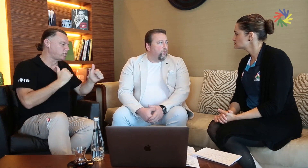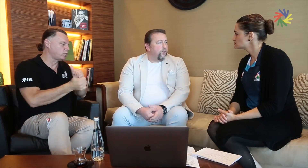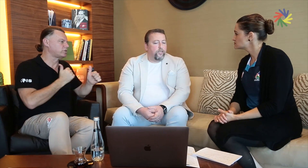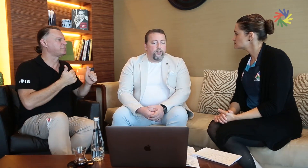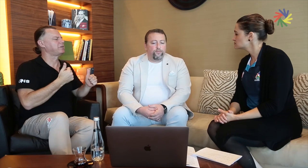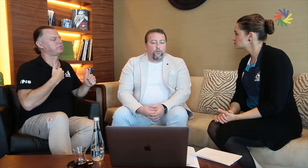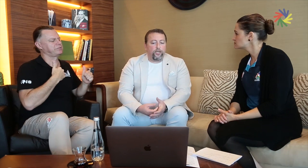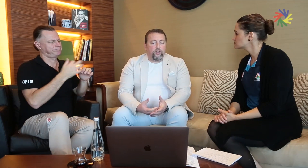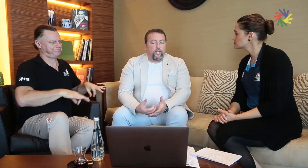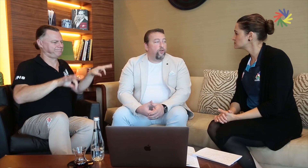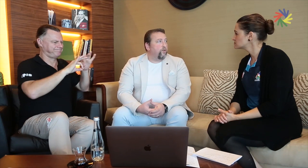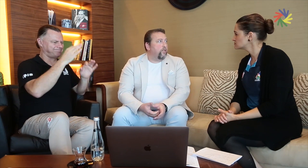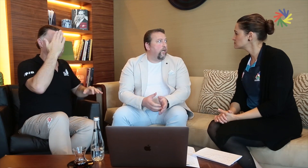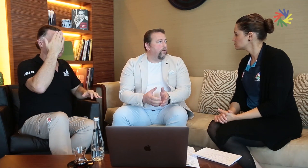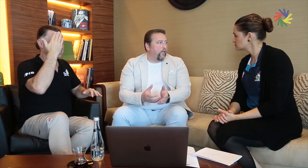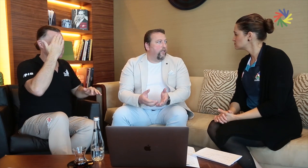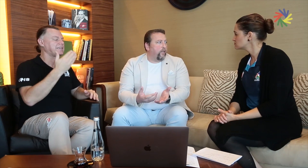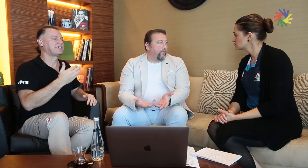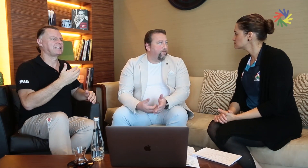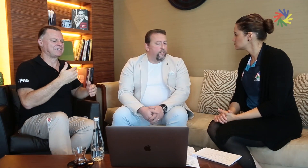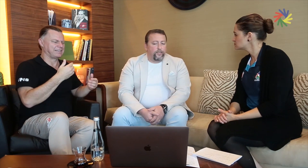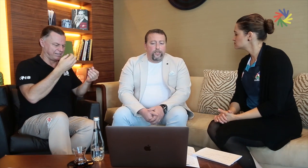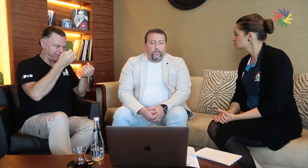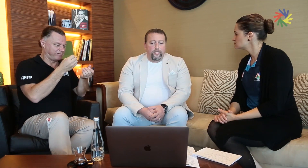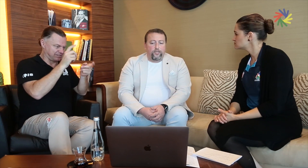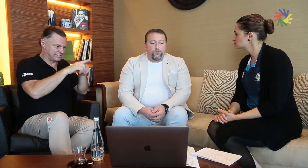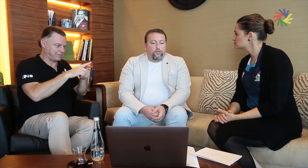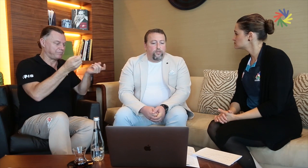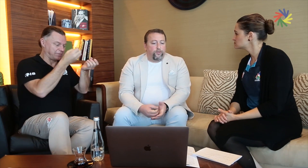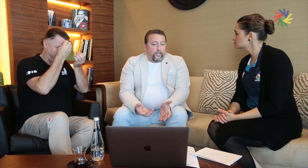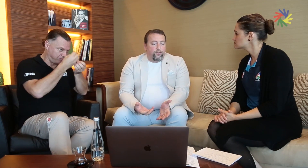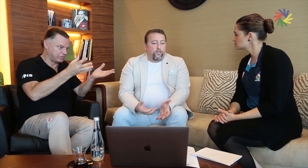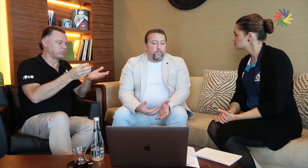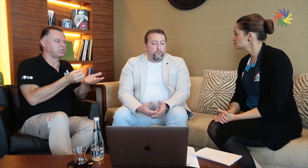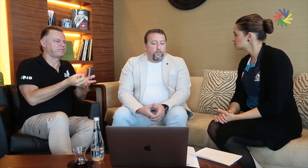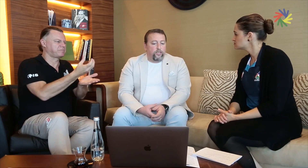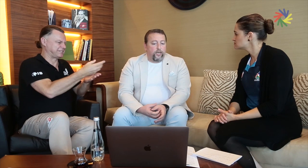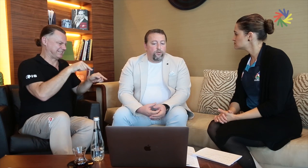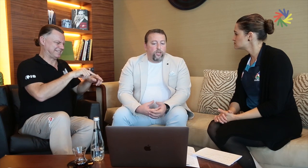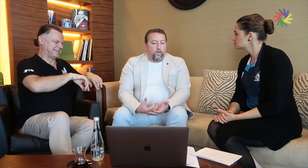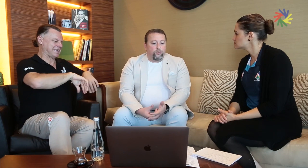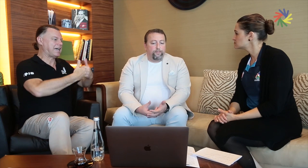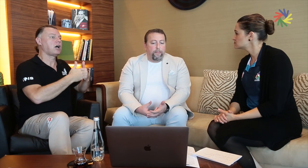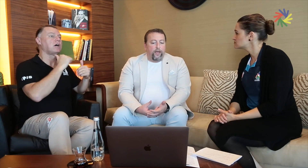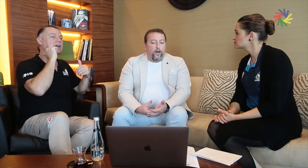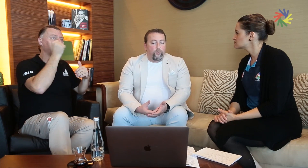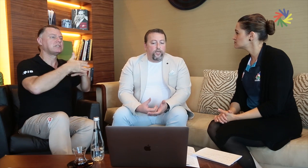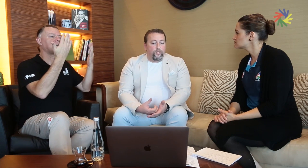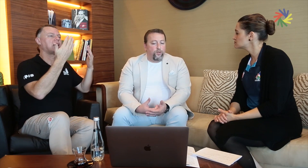In terms of Sports, on the other hand, we present our customers with solutions for International